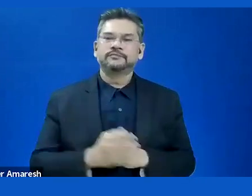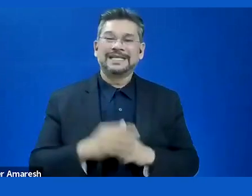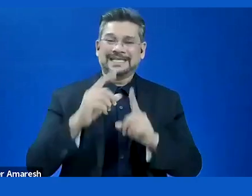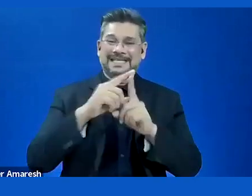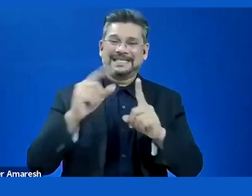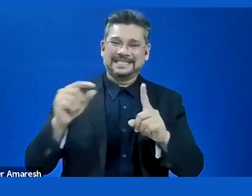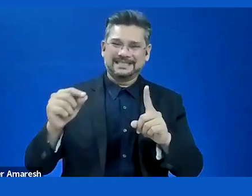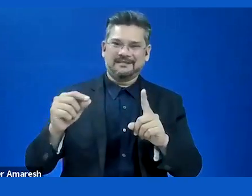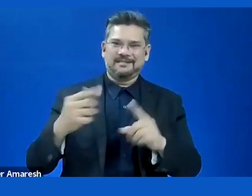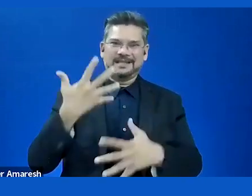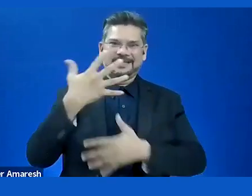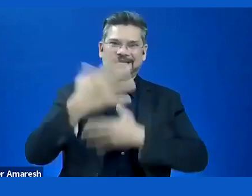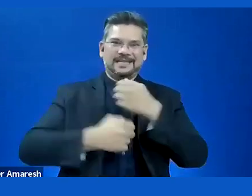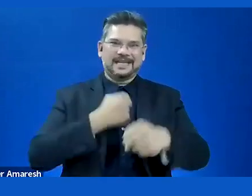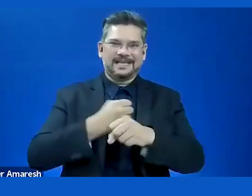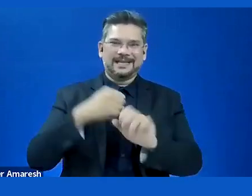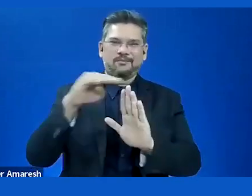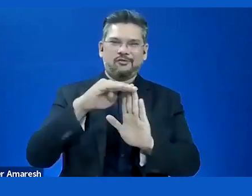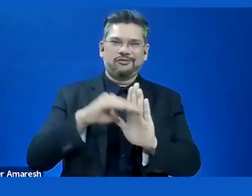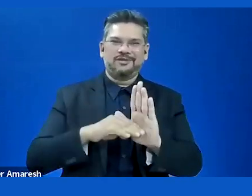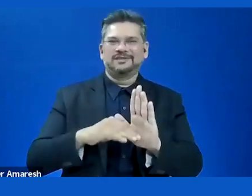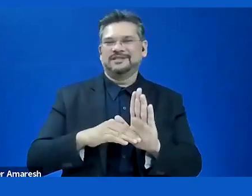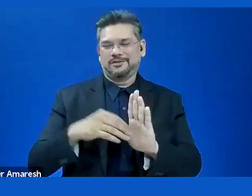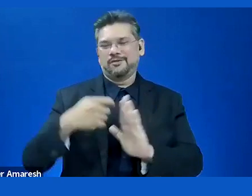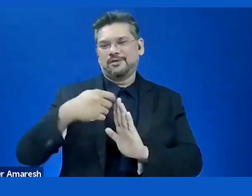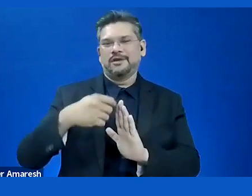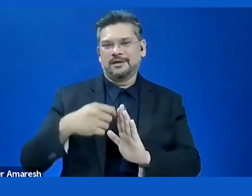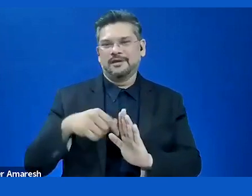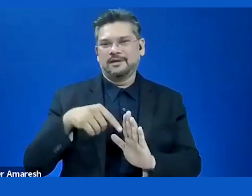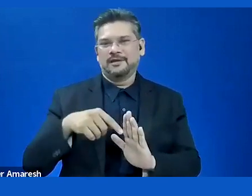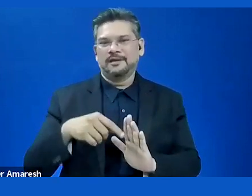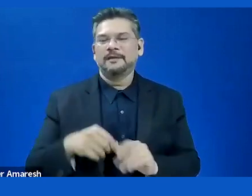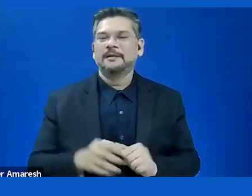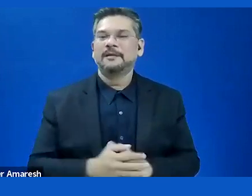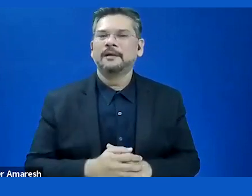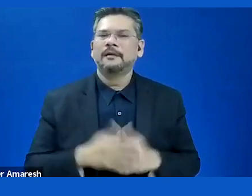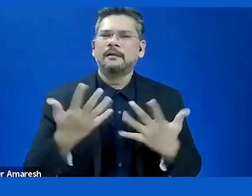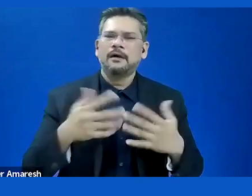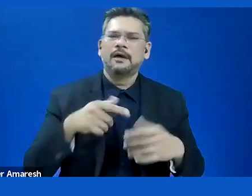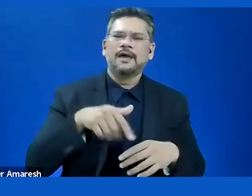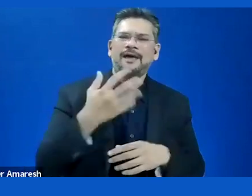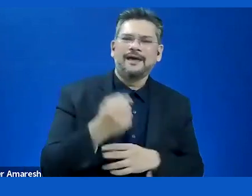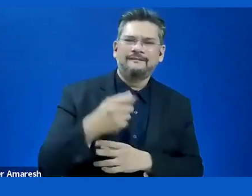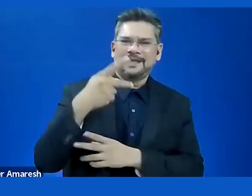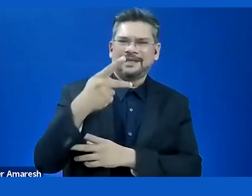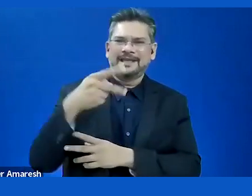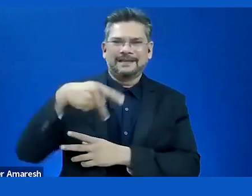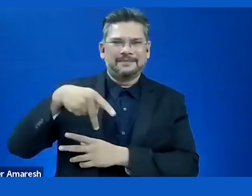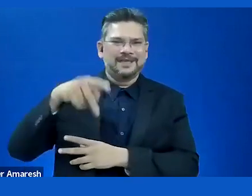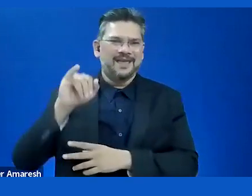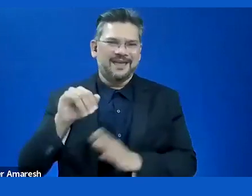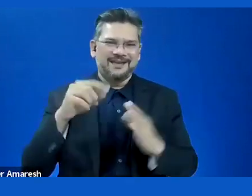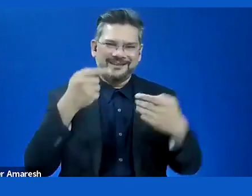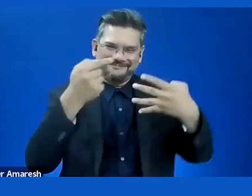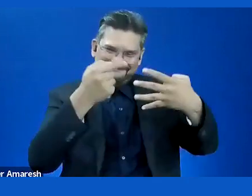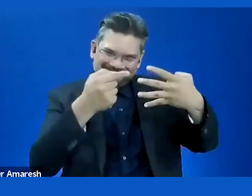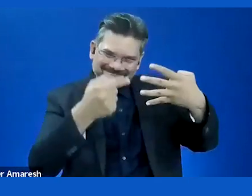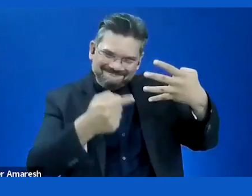The first report, the targets, KPI, where we're going will be published end of September. It is